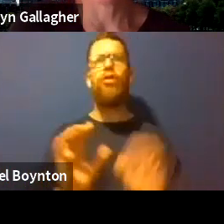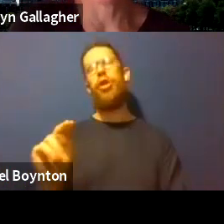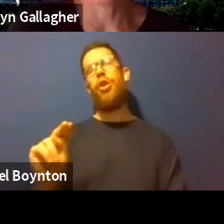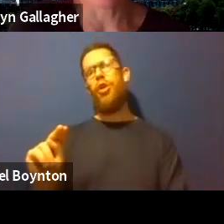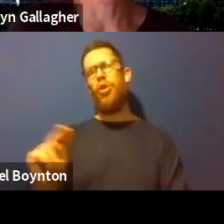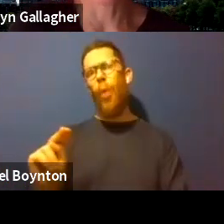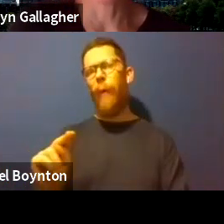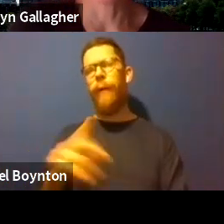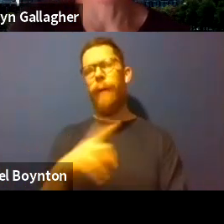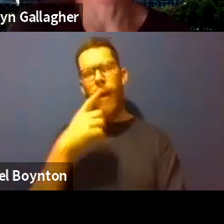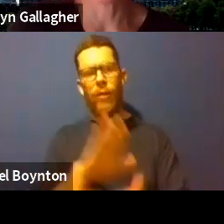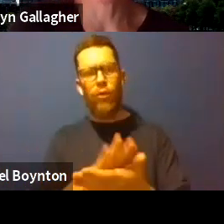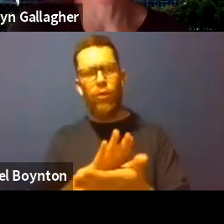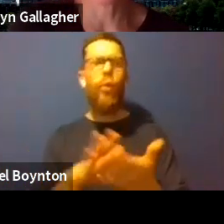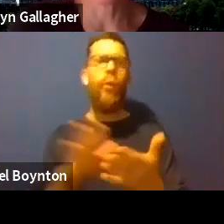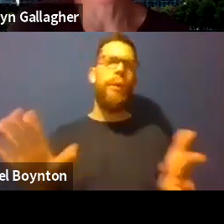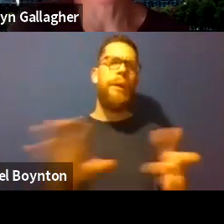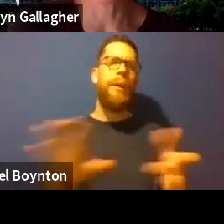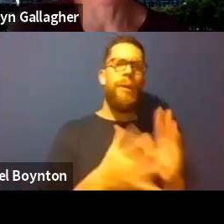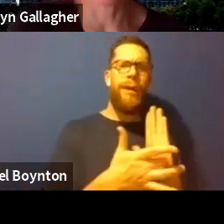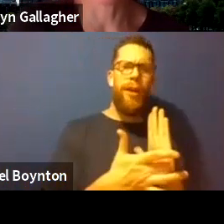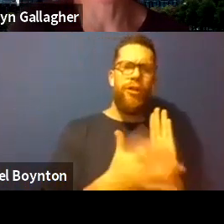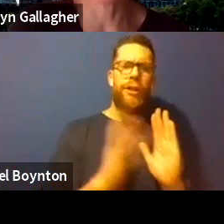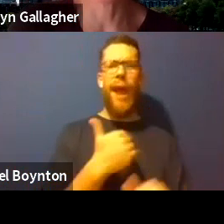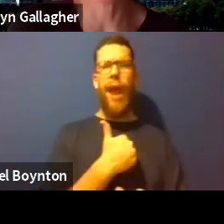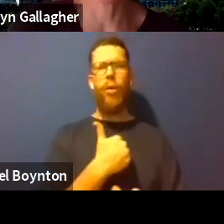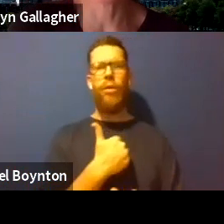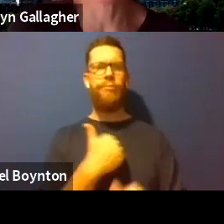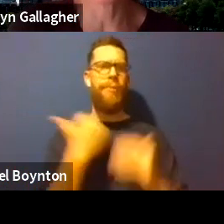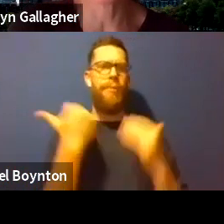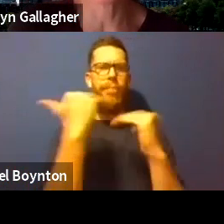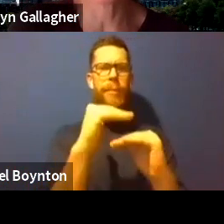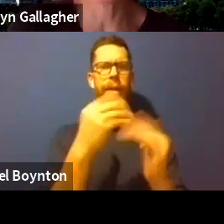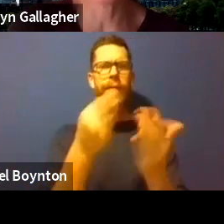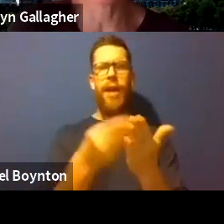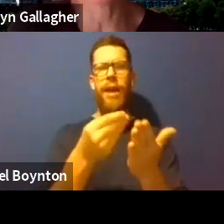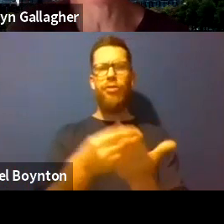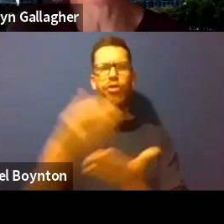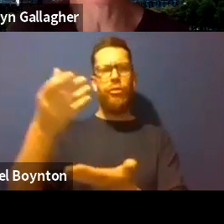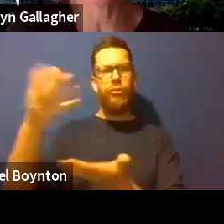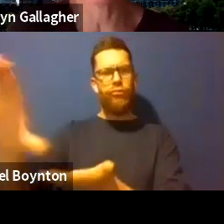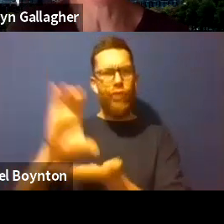Carolyn Gallagher: Given our limited resources are limited financial resources you your team.